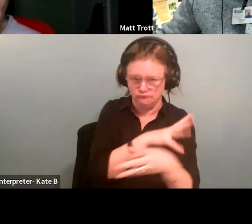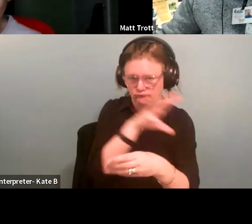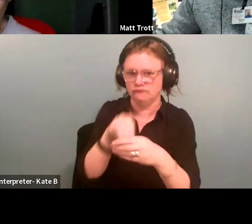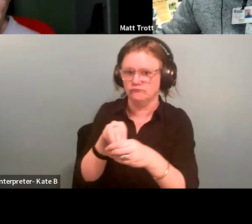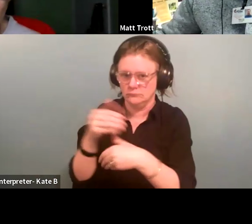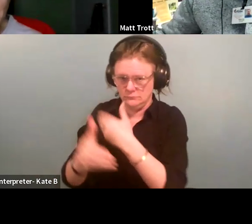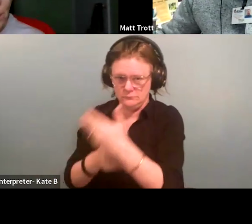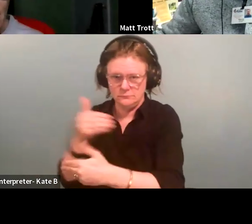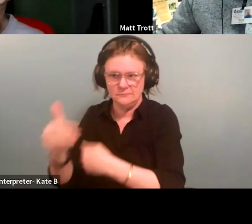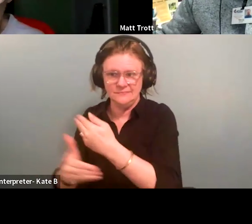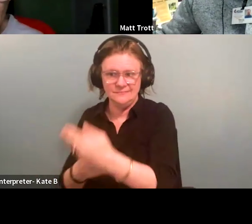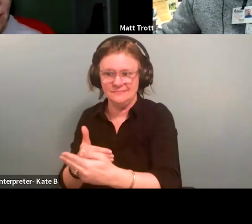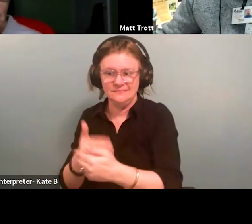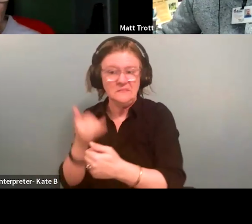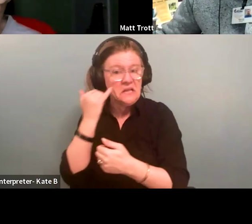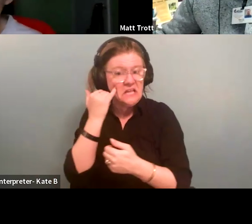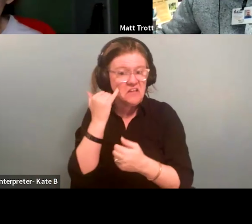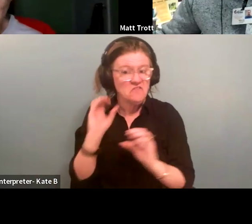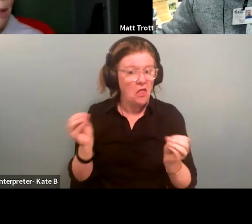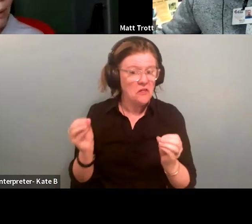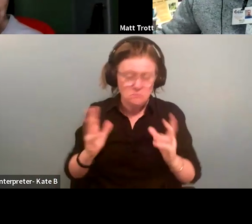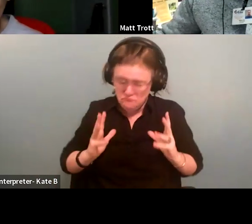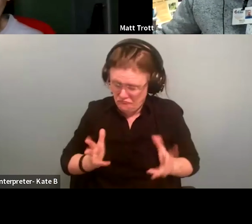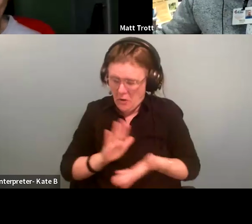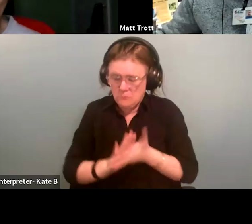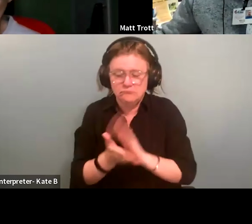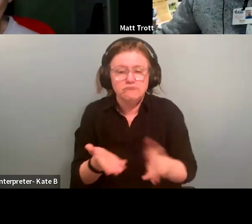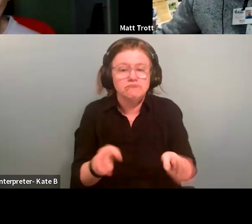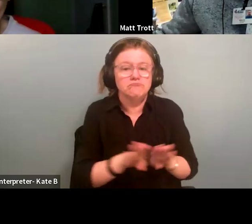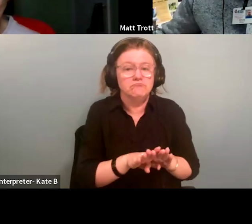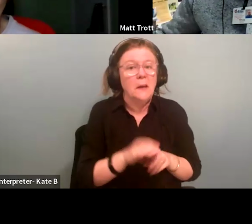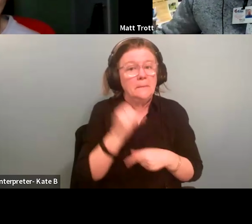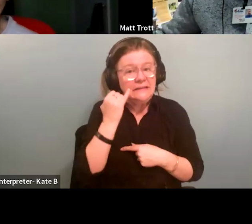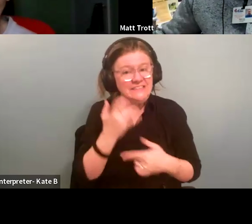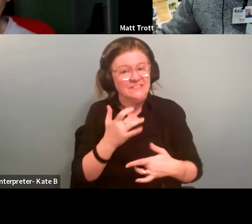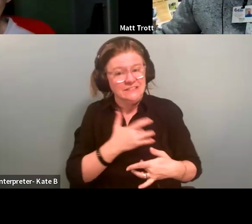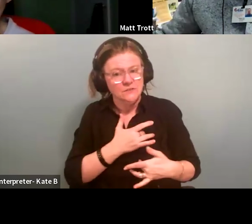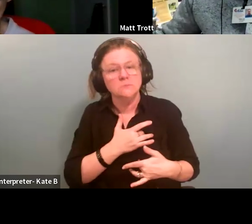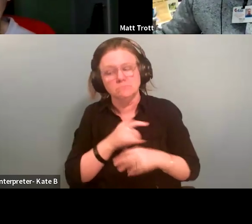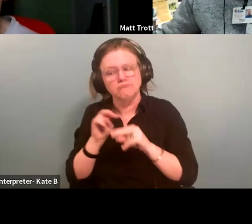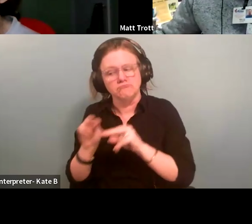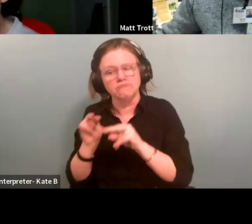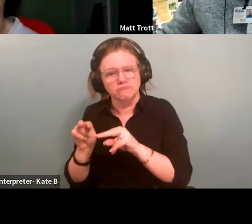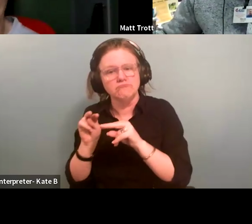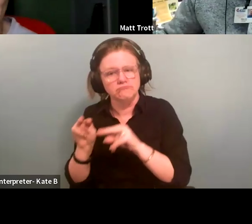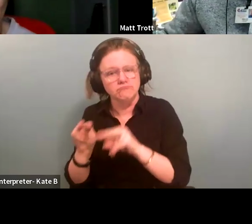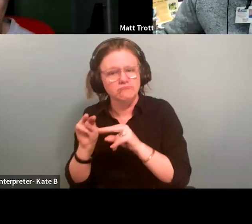If it's not substantiated, it's not substantiated. But it's really all of our jobs to keep an eye on our neighbors